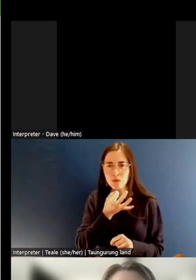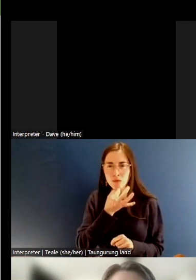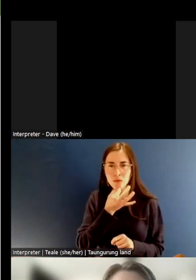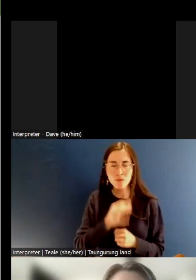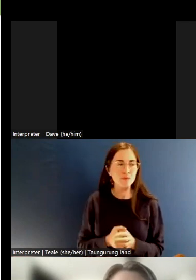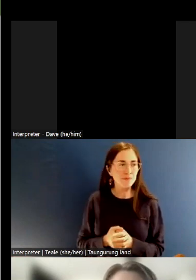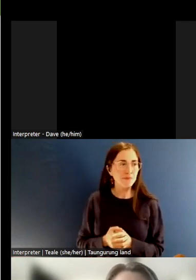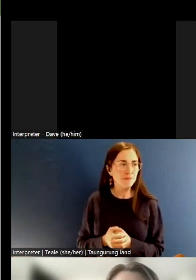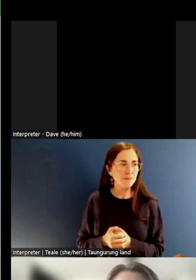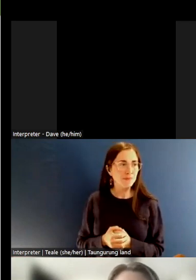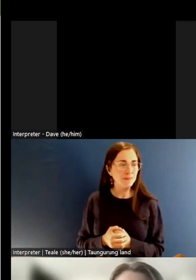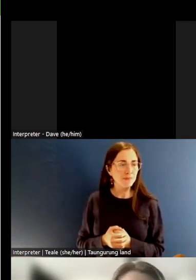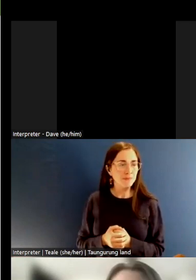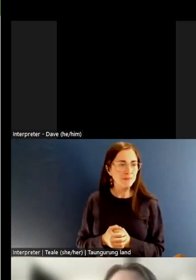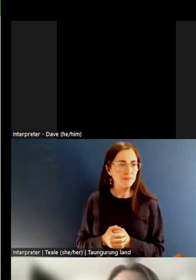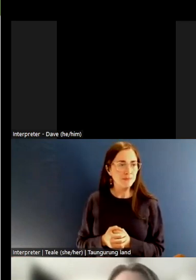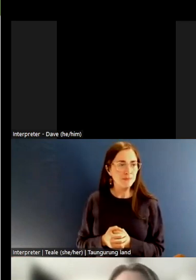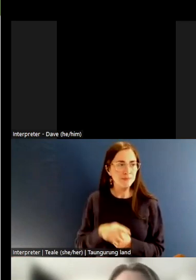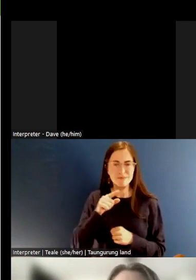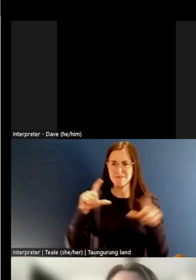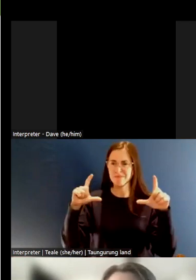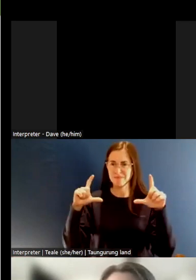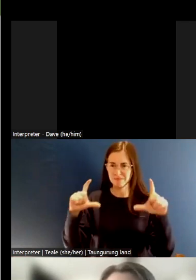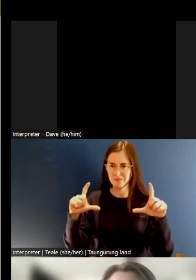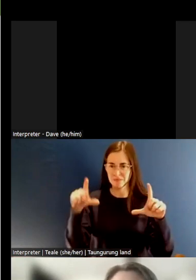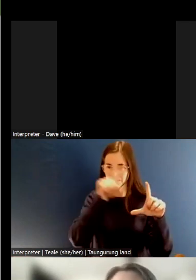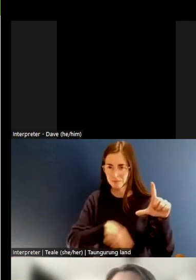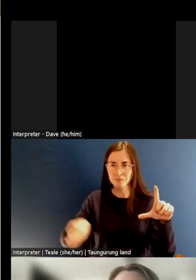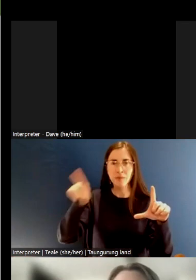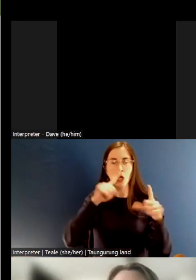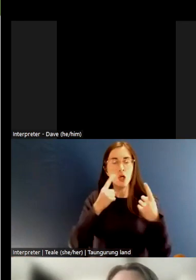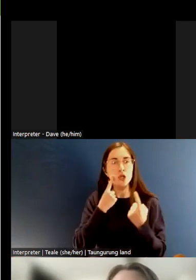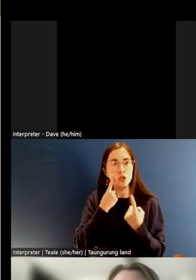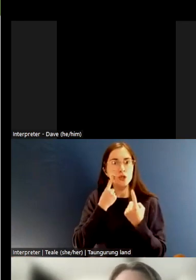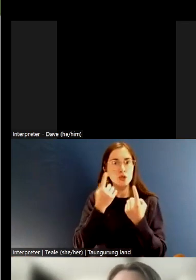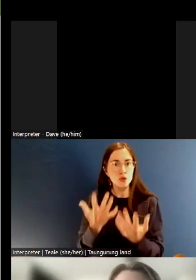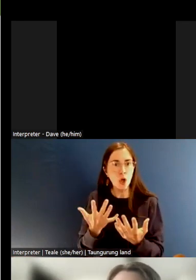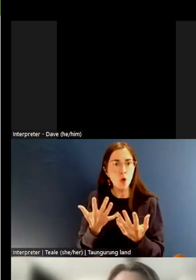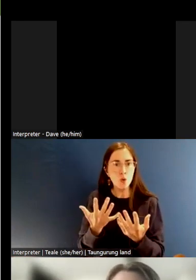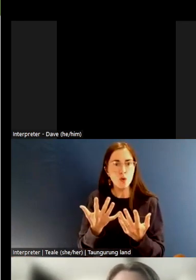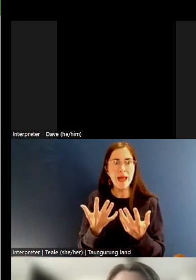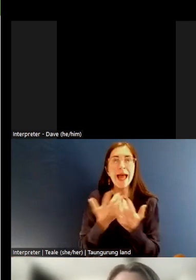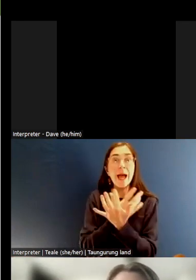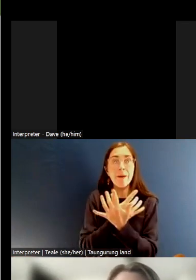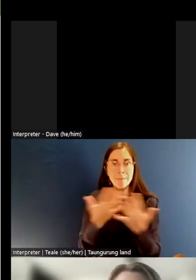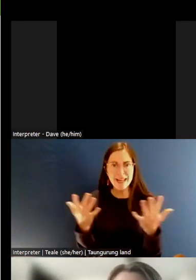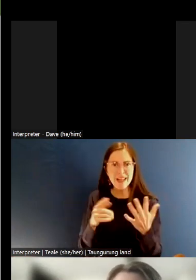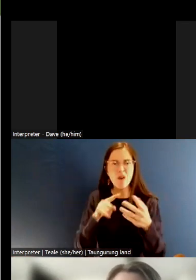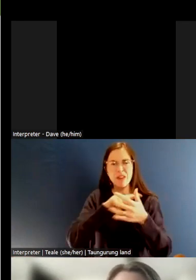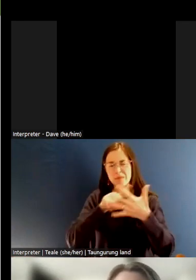So that's just a pie graph, showing that the relative proportions of those genes there.